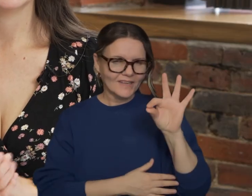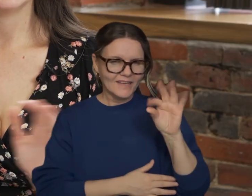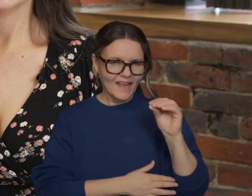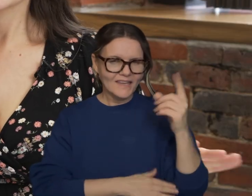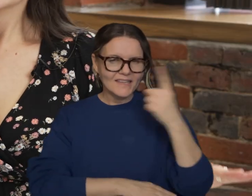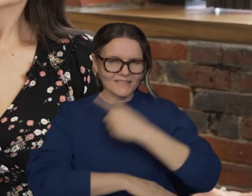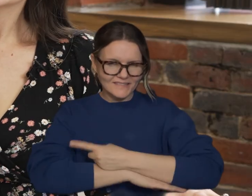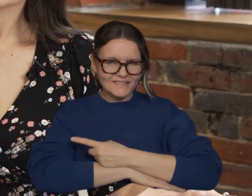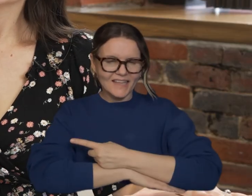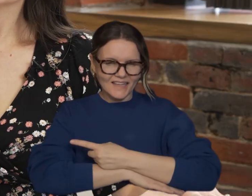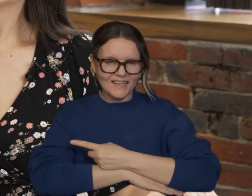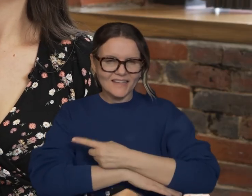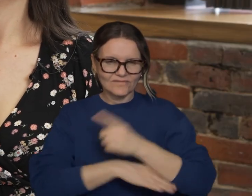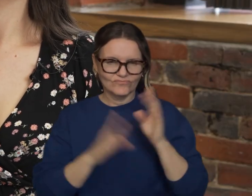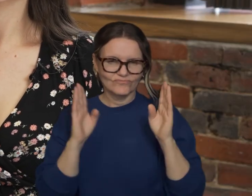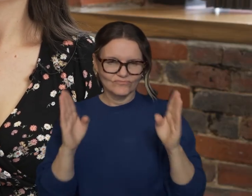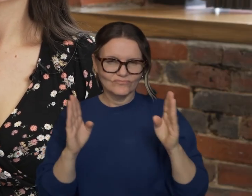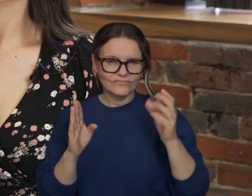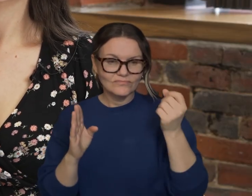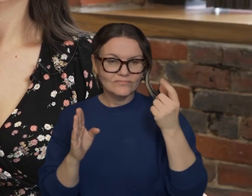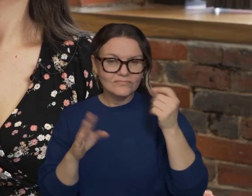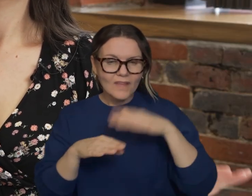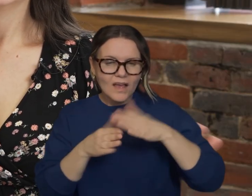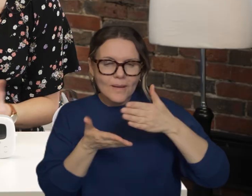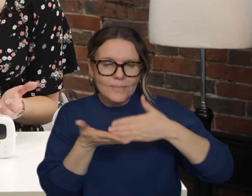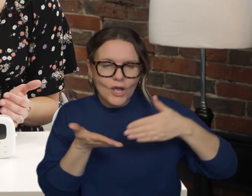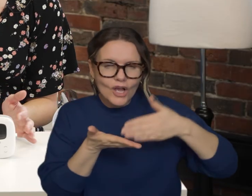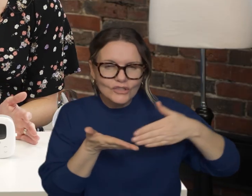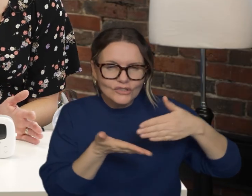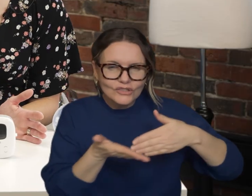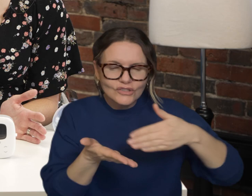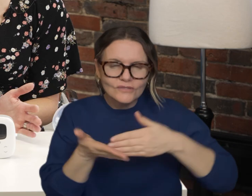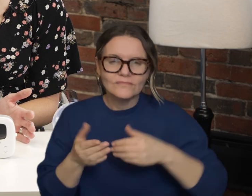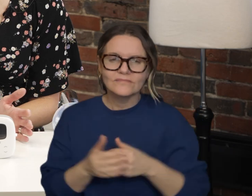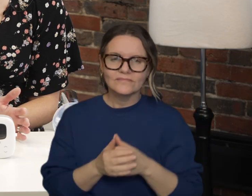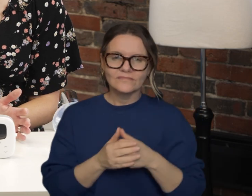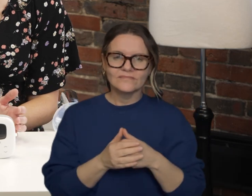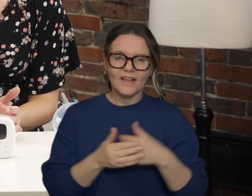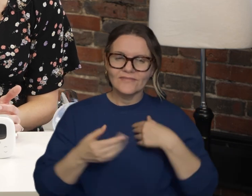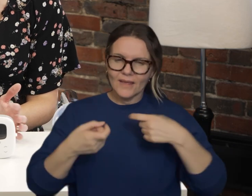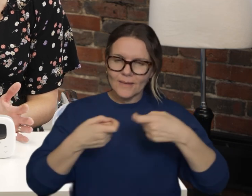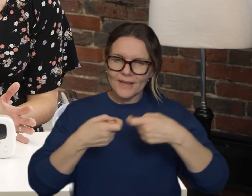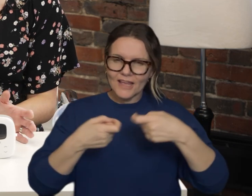uh the accessories have a limited 90-day warranty so it also has a built-in rechargeable battery